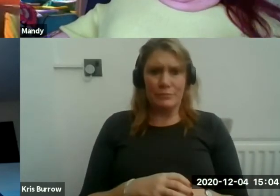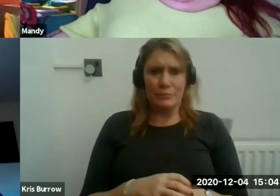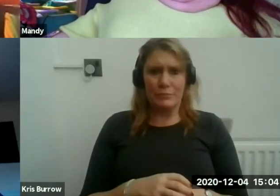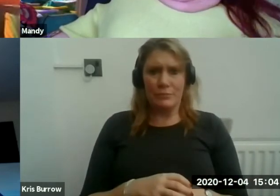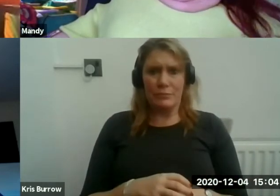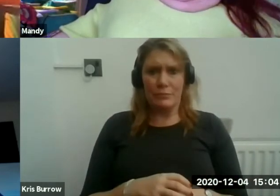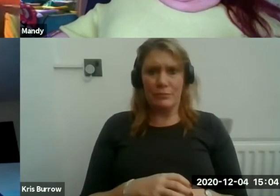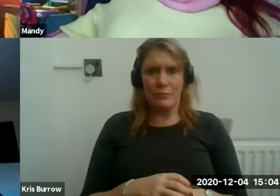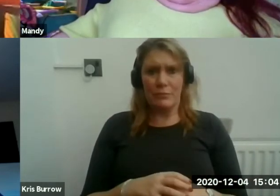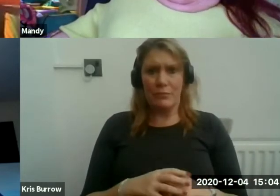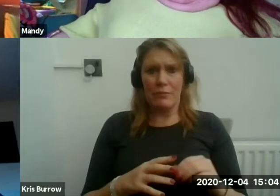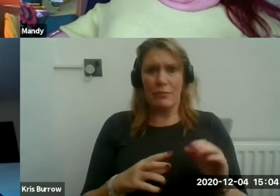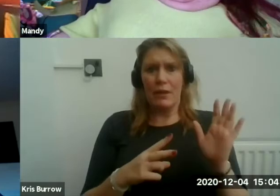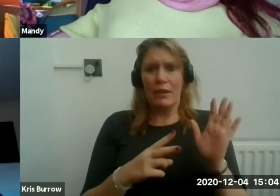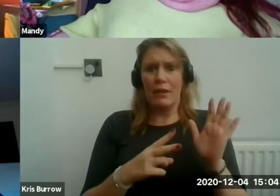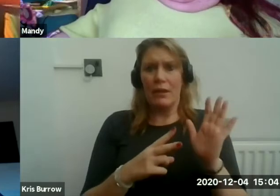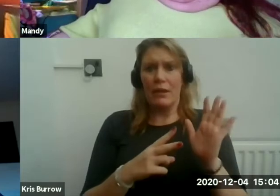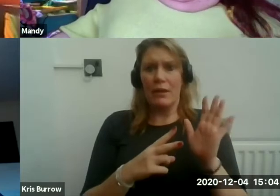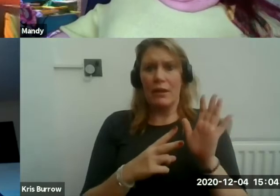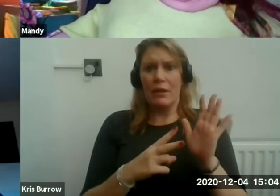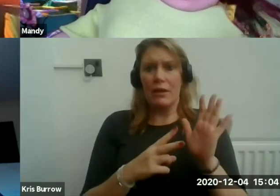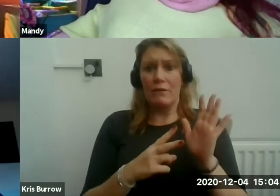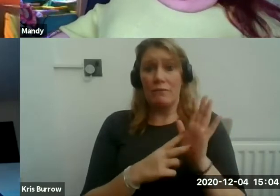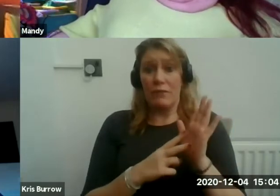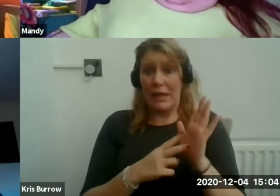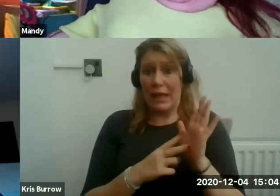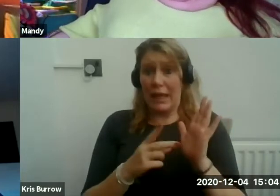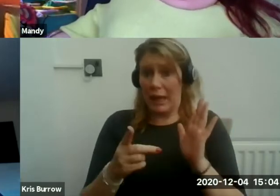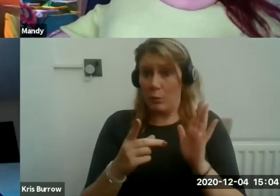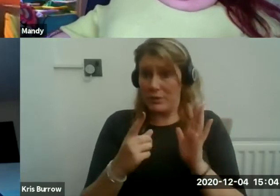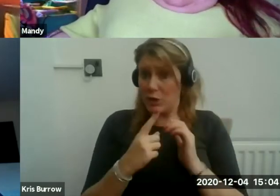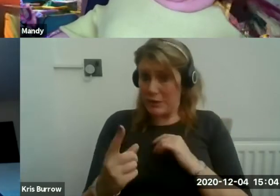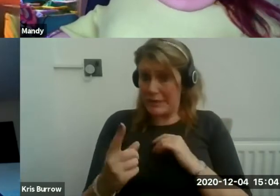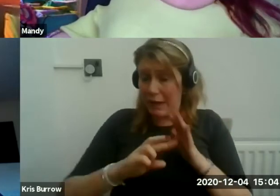yourself that was getting it all organised